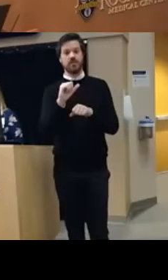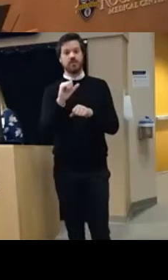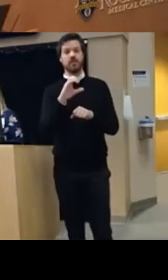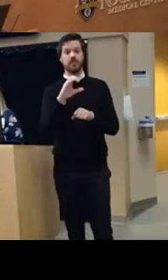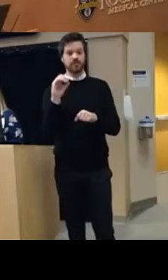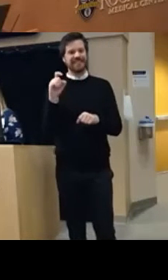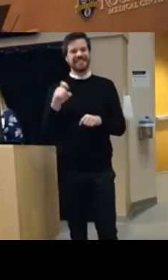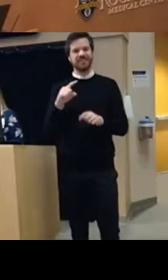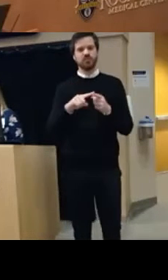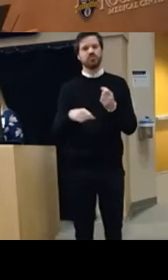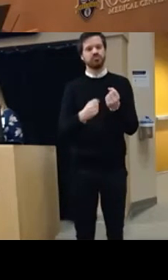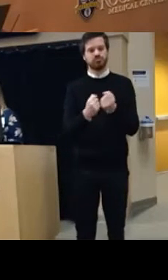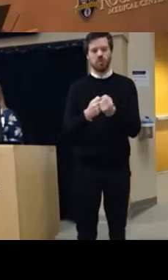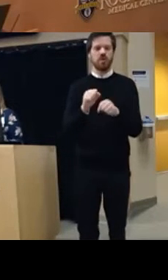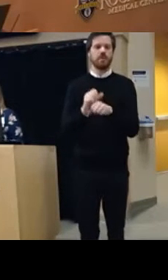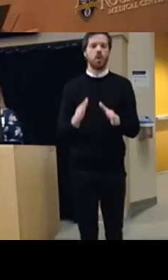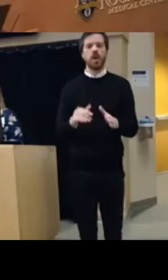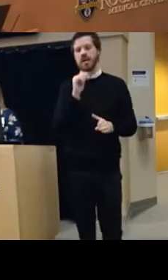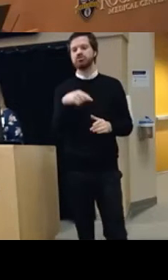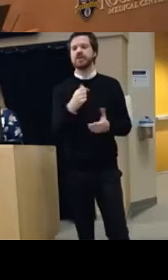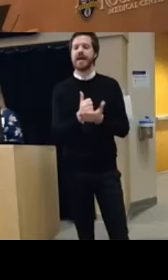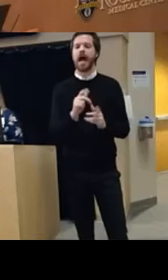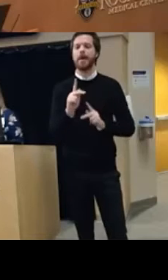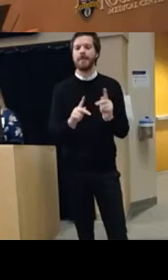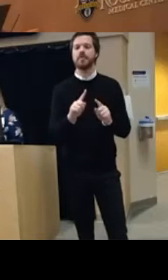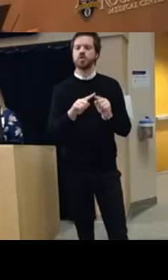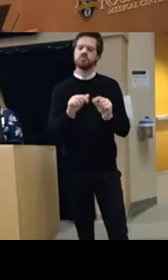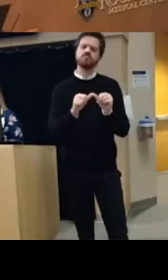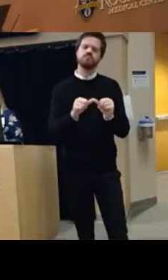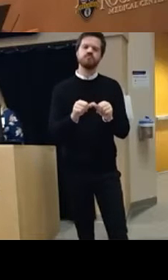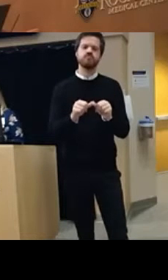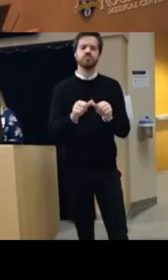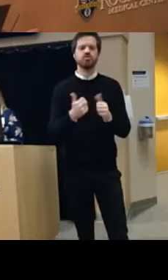of the need to support employees and not just tell people to keep trying or you know to try harder or